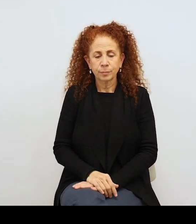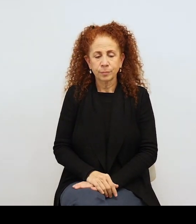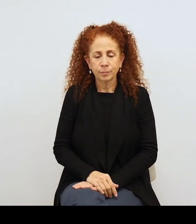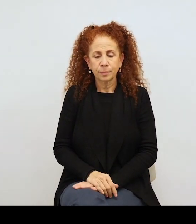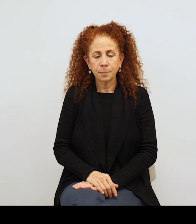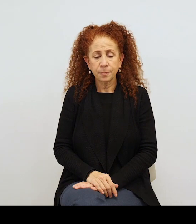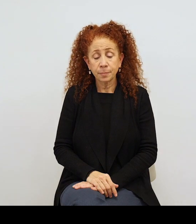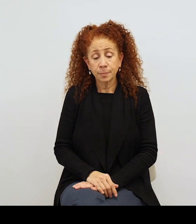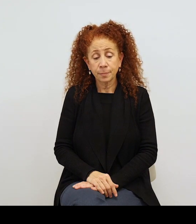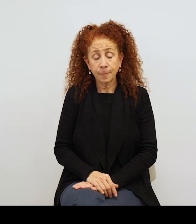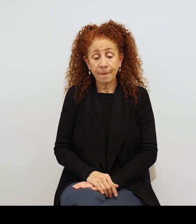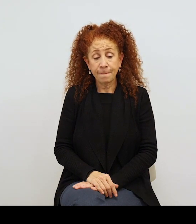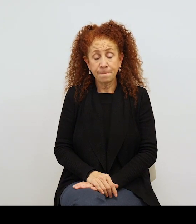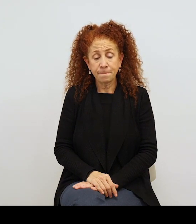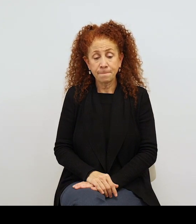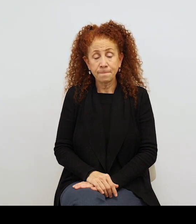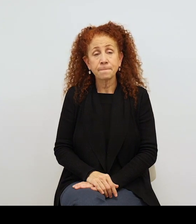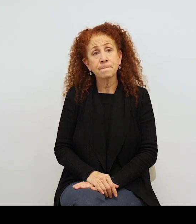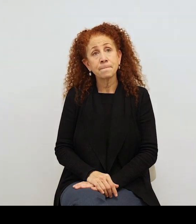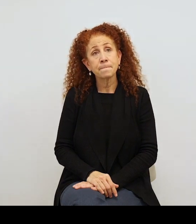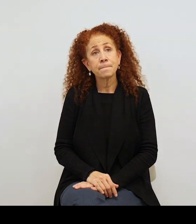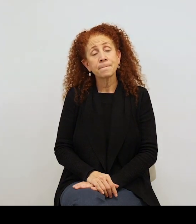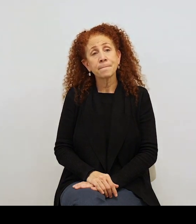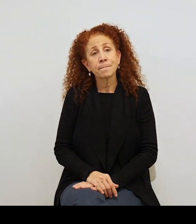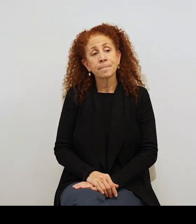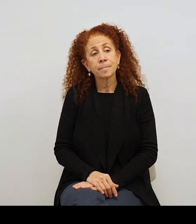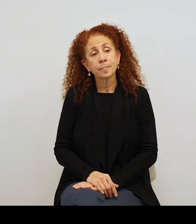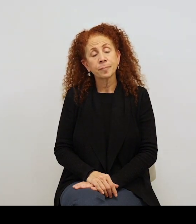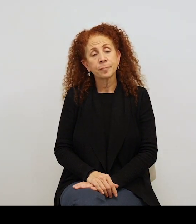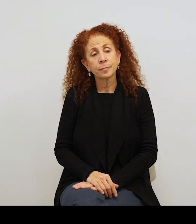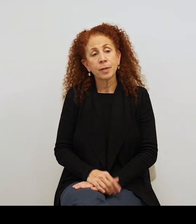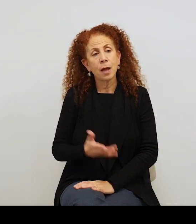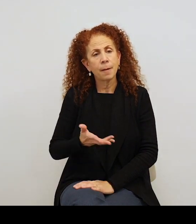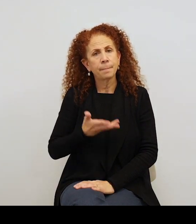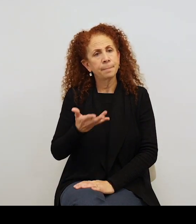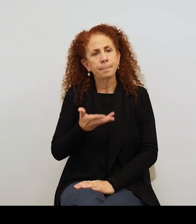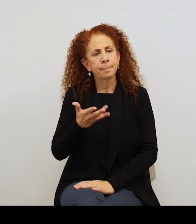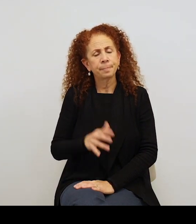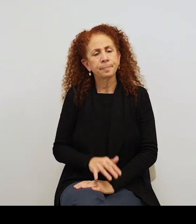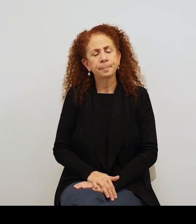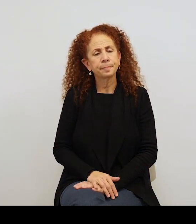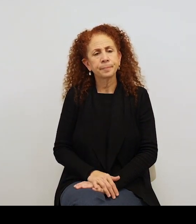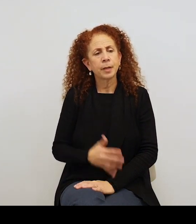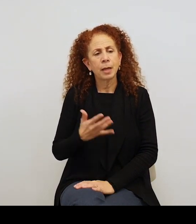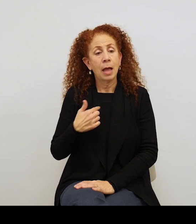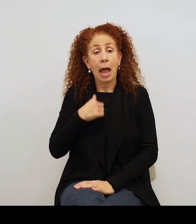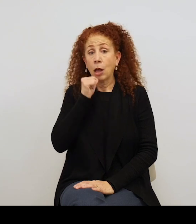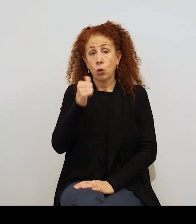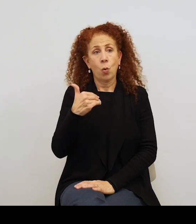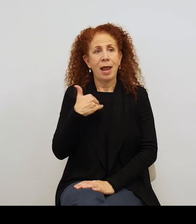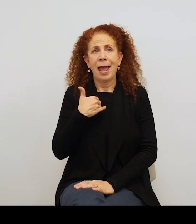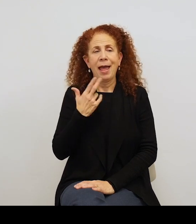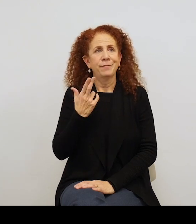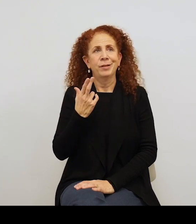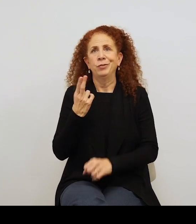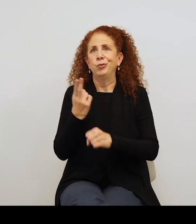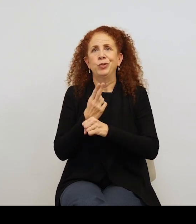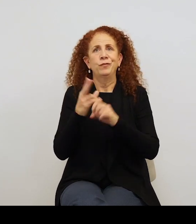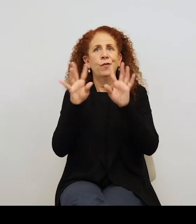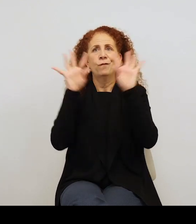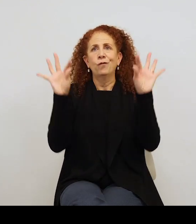And I don't have a useful framework for the work